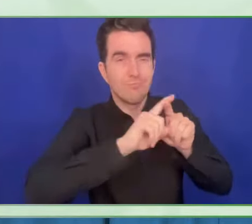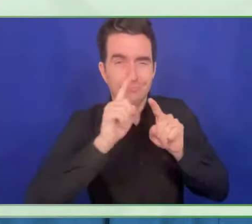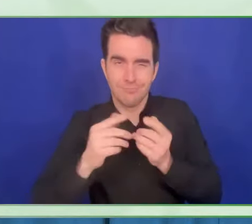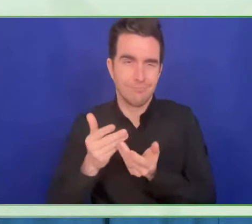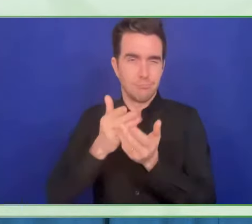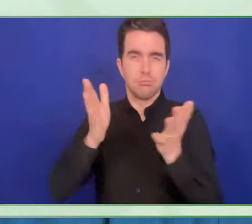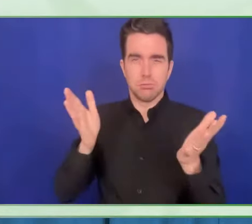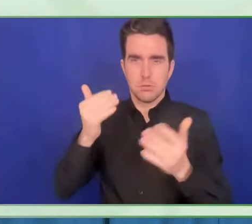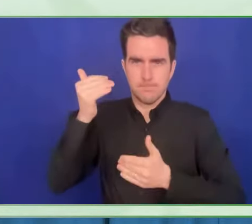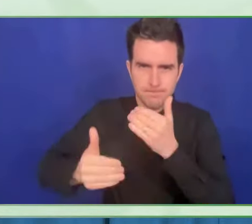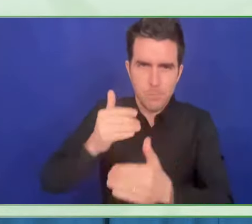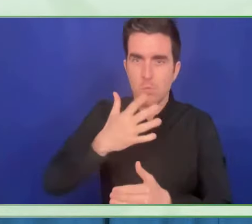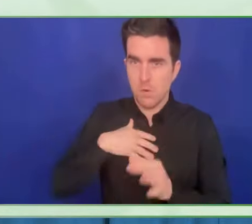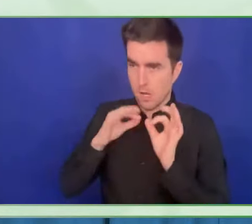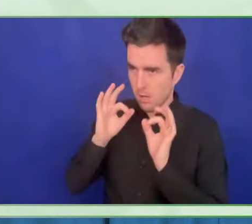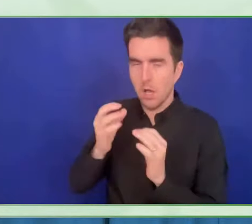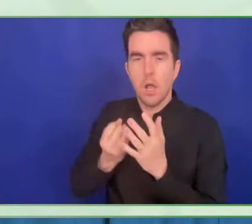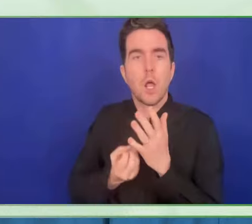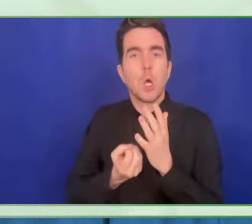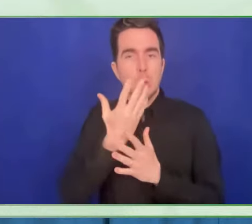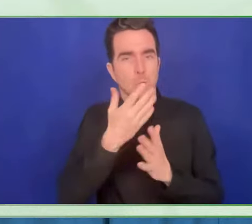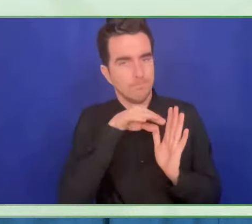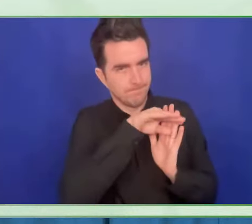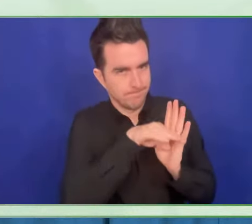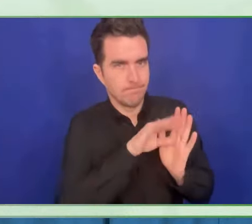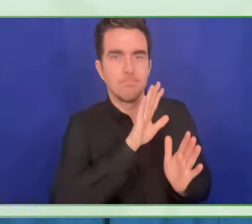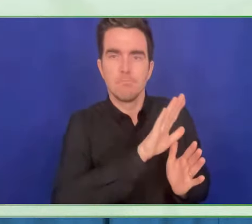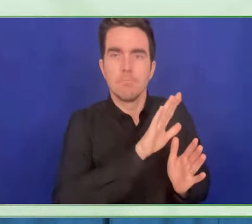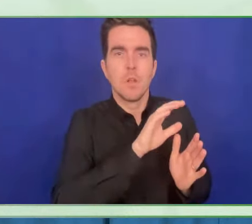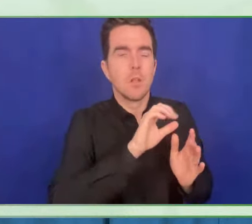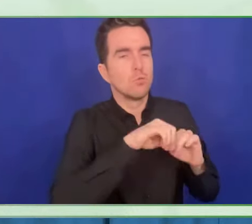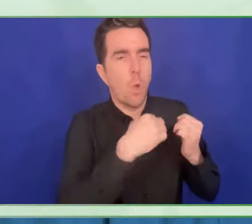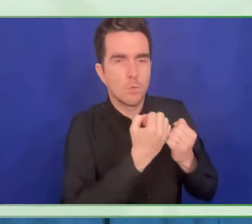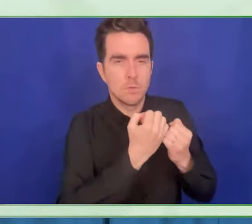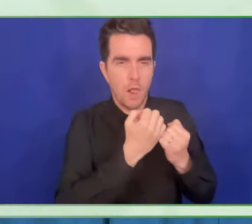This is very linked to the flagship initiative and independent living.